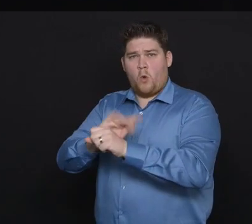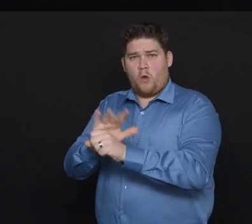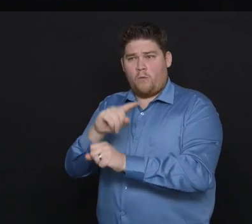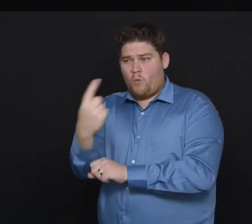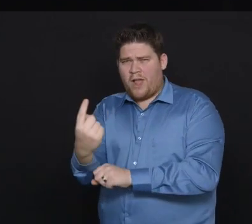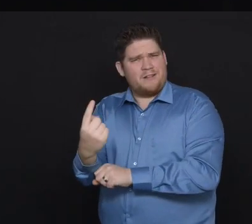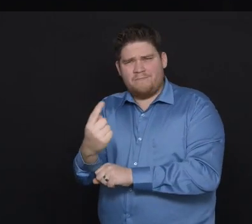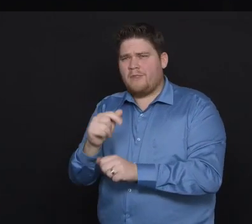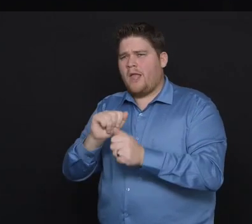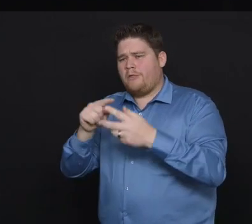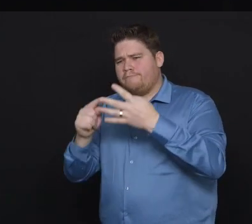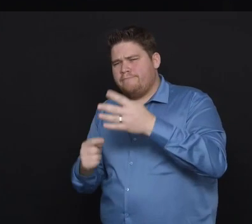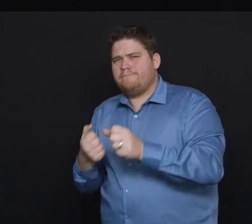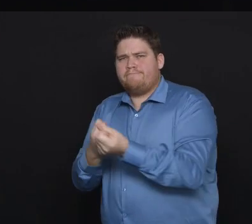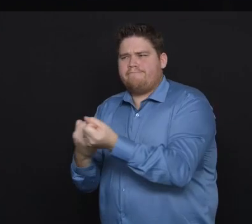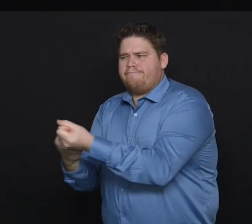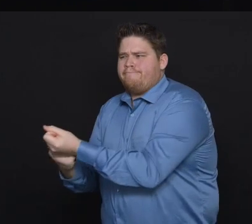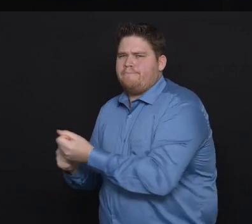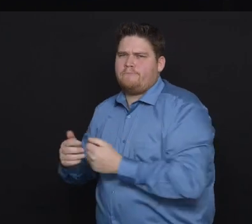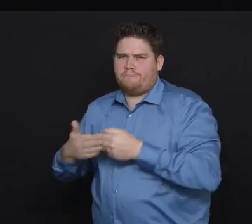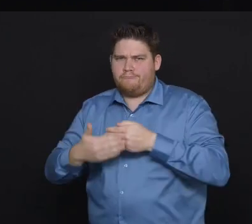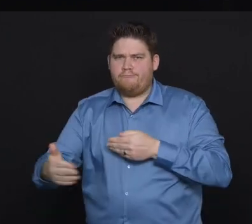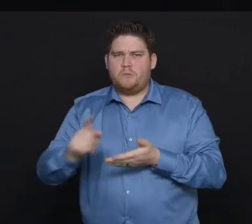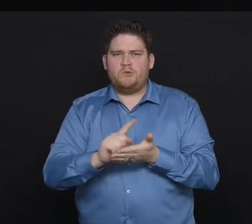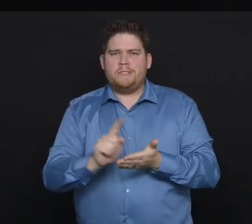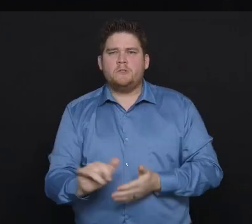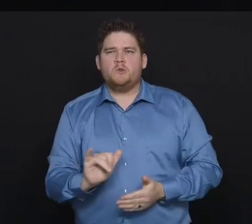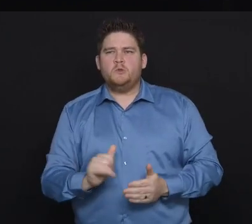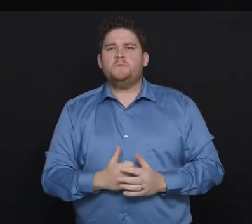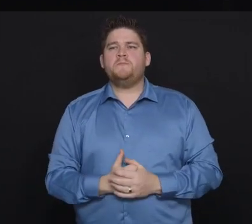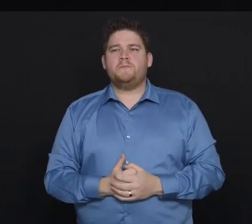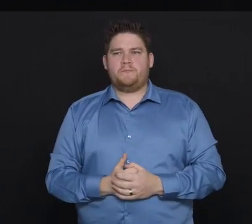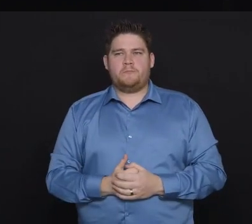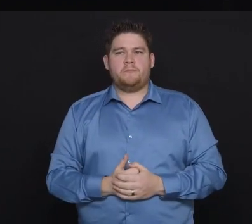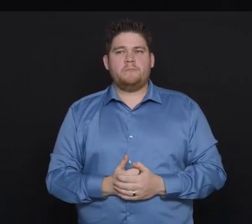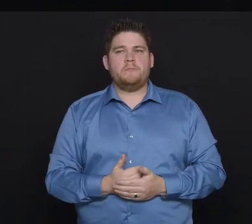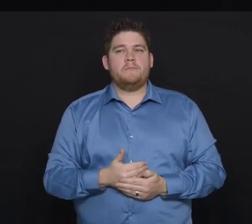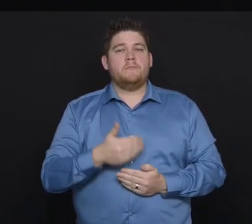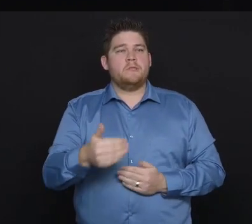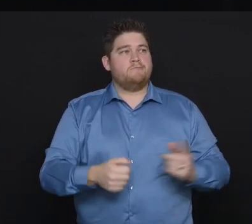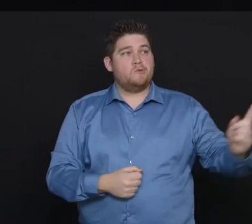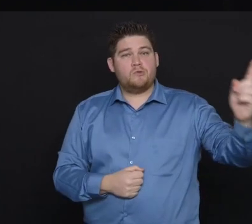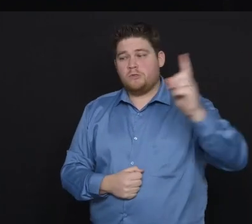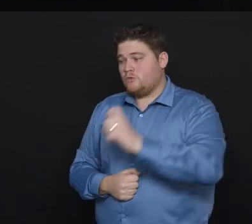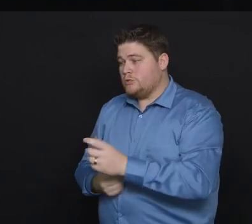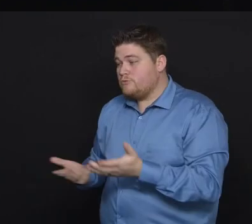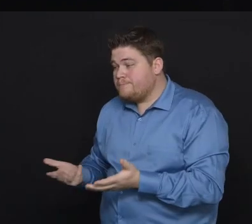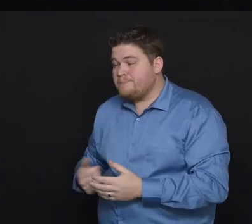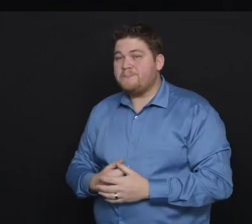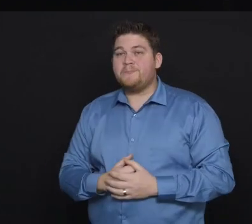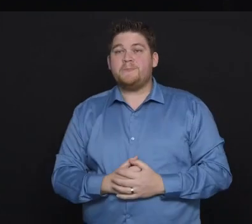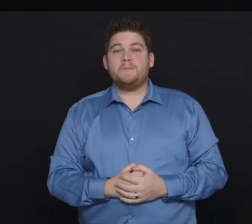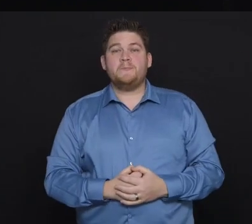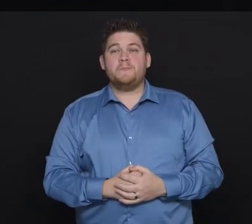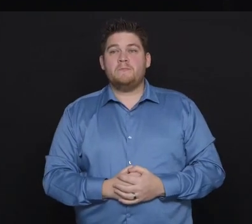we need to keep it up for the next coming weeks. Next question. Hello, I'm just hoping you can tell me